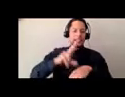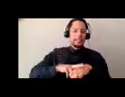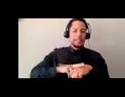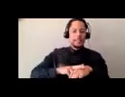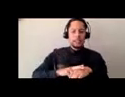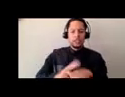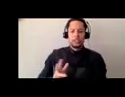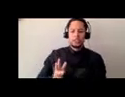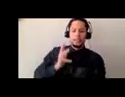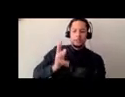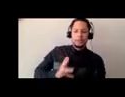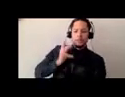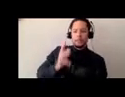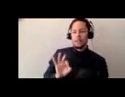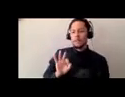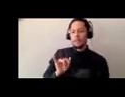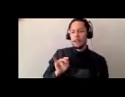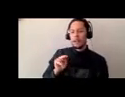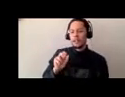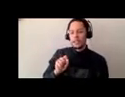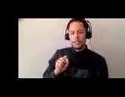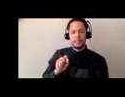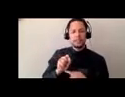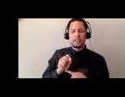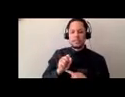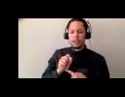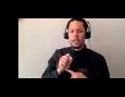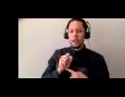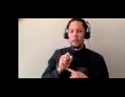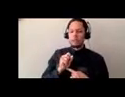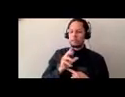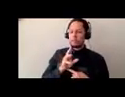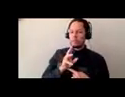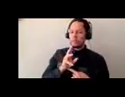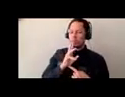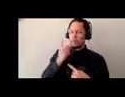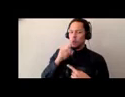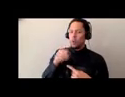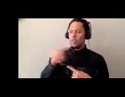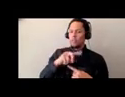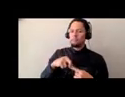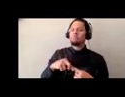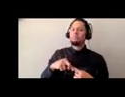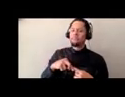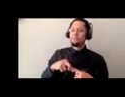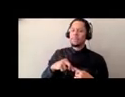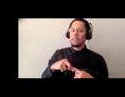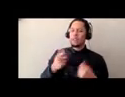in this platform Sharon, but I do know that true north and nation's finest have also been